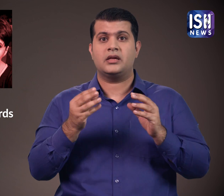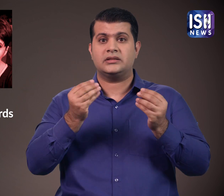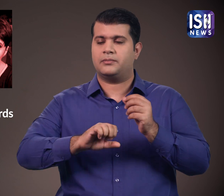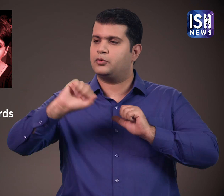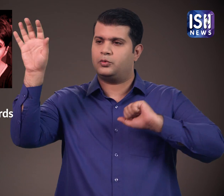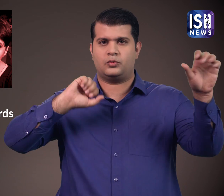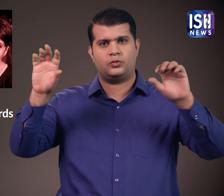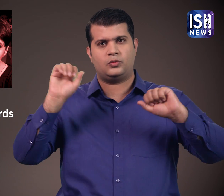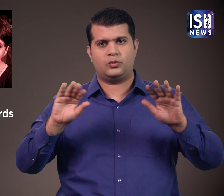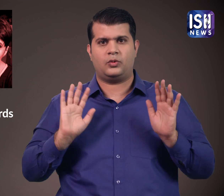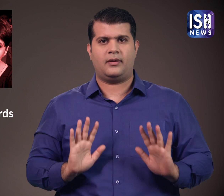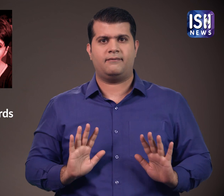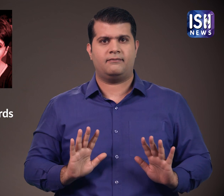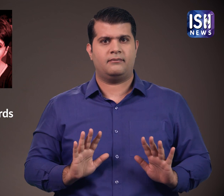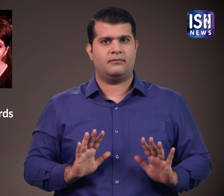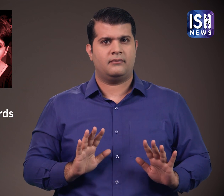He even discarded some of her body parts.